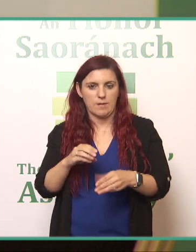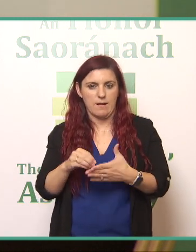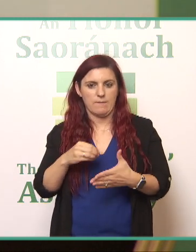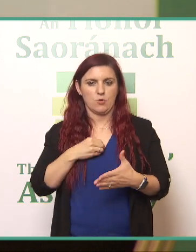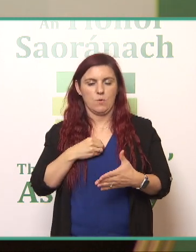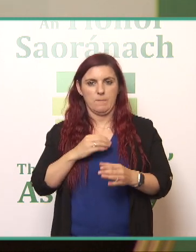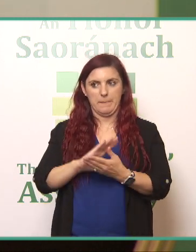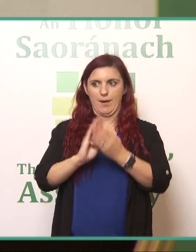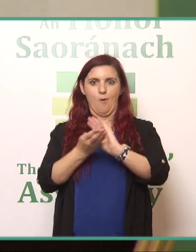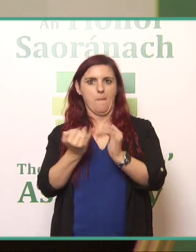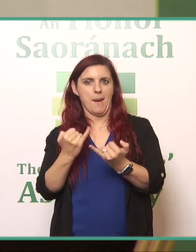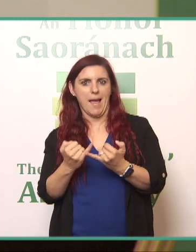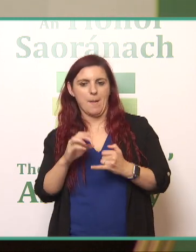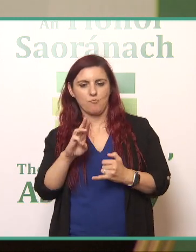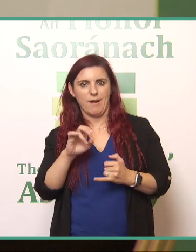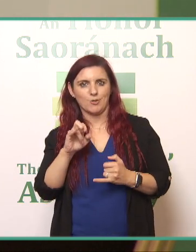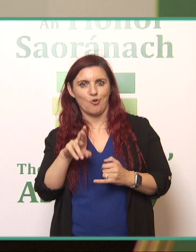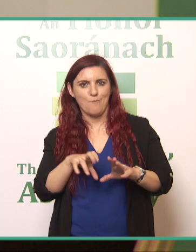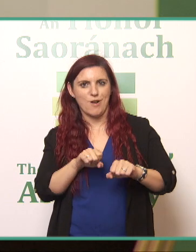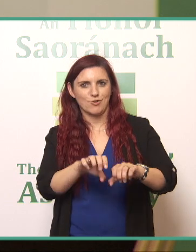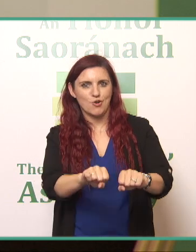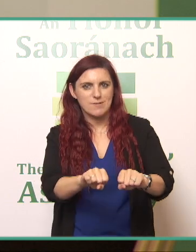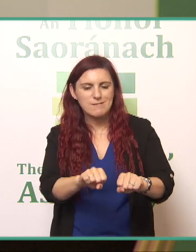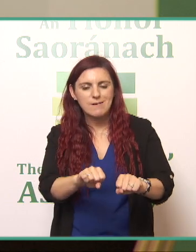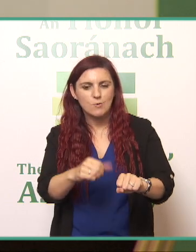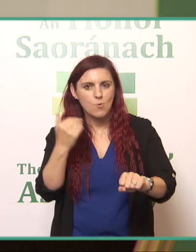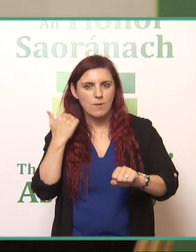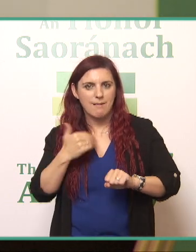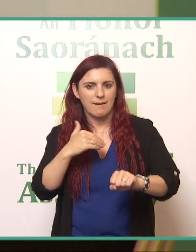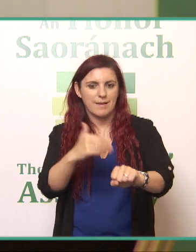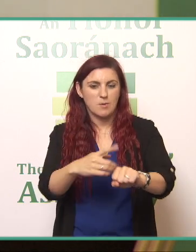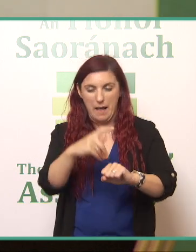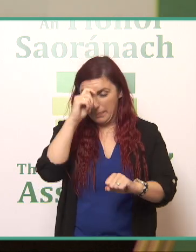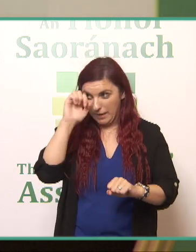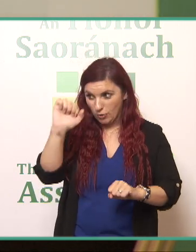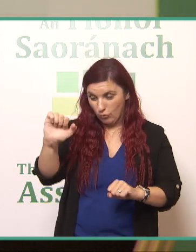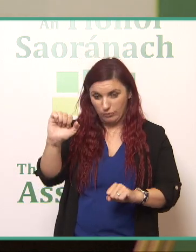the Predators. I think your question was was suggesting is there a case for introducing